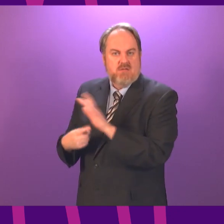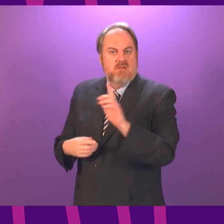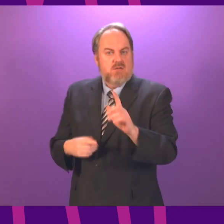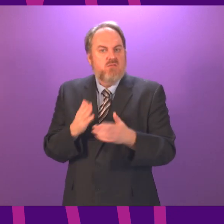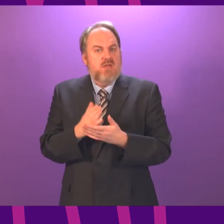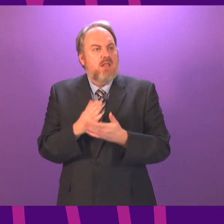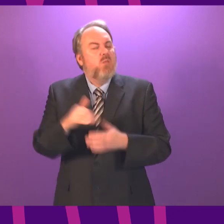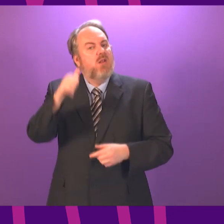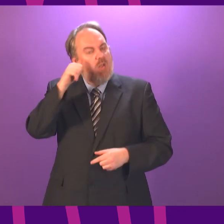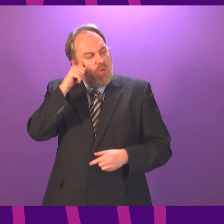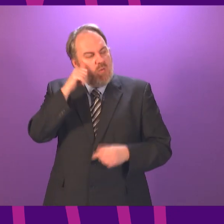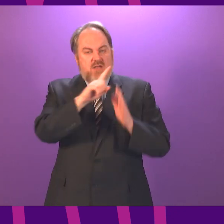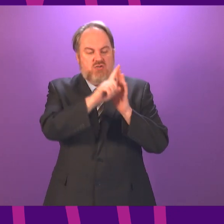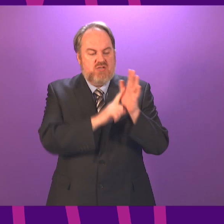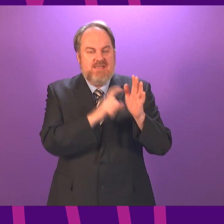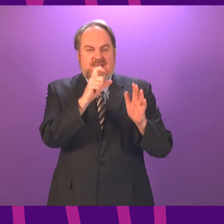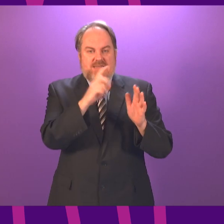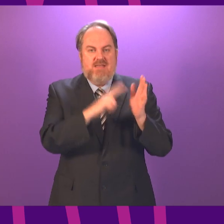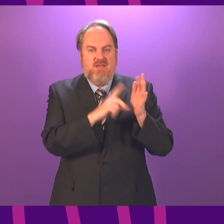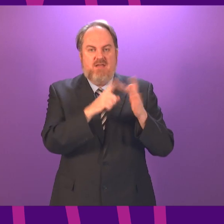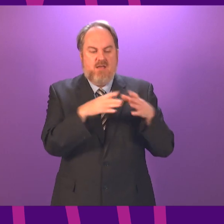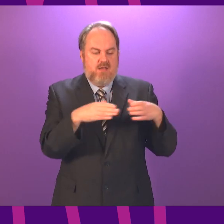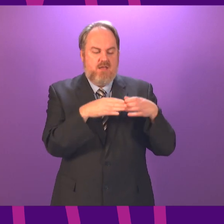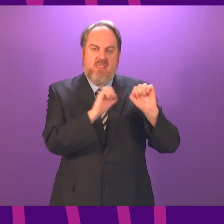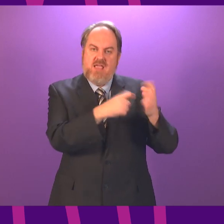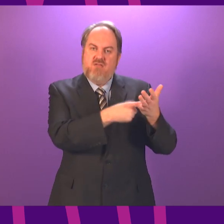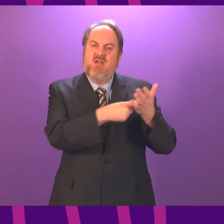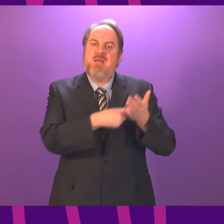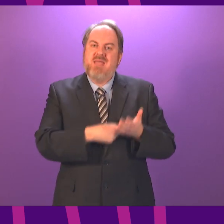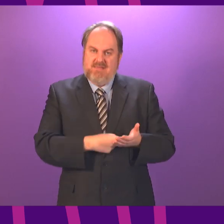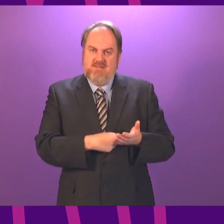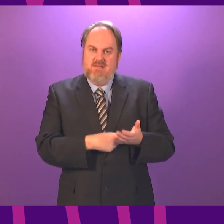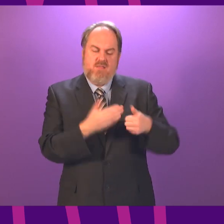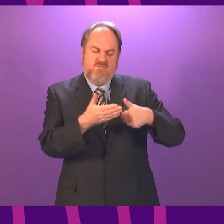the Joint Committee on Vaccination and Immunisation. It has recommended the first priority groups